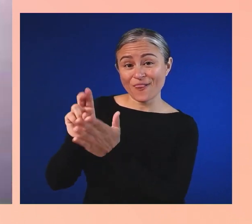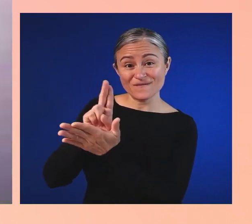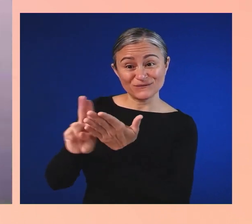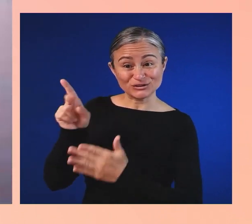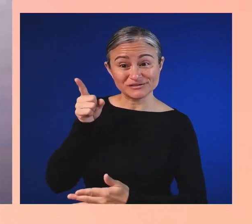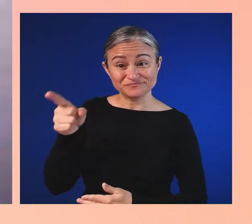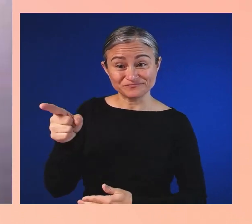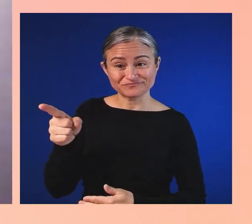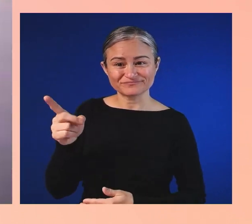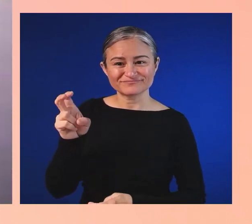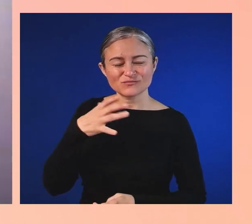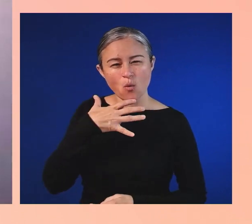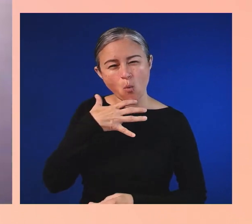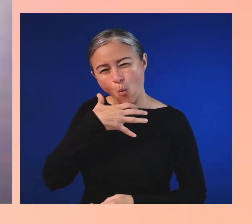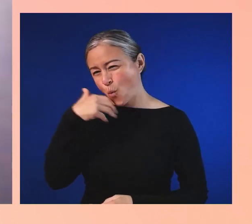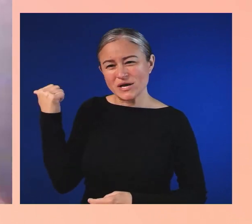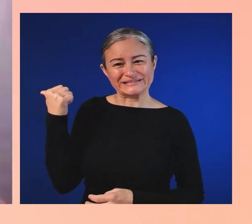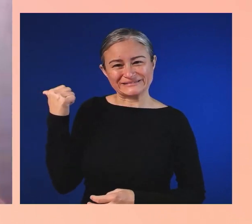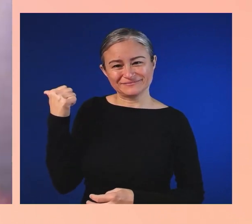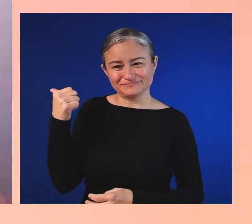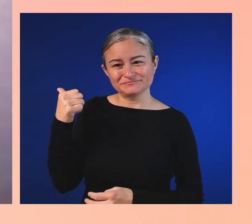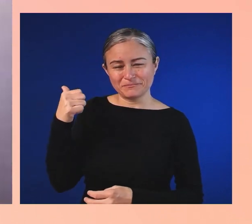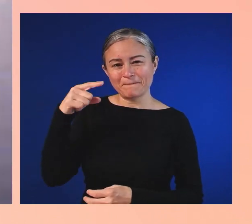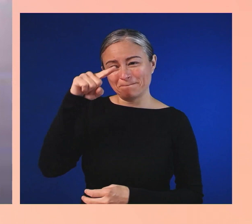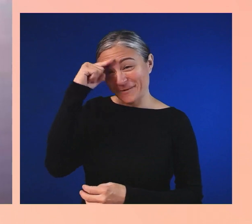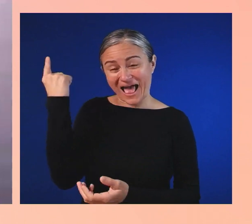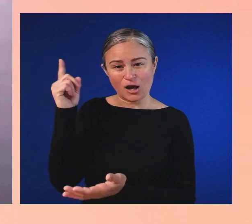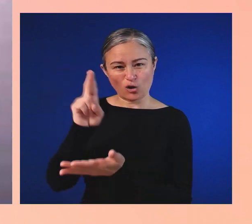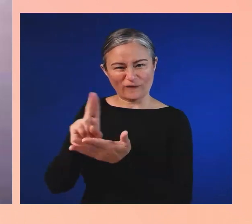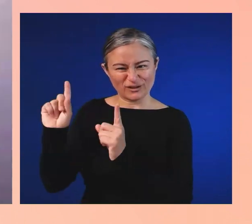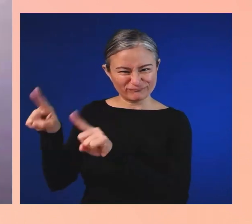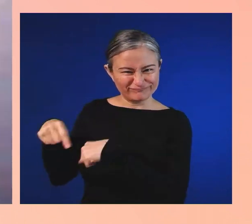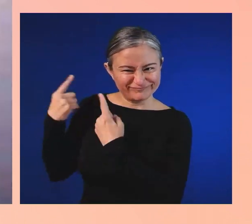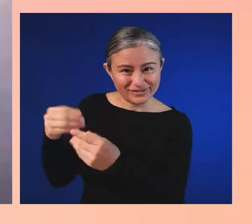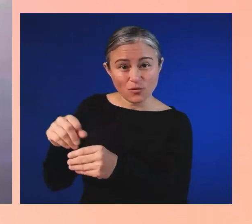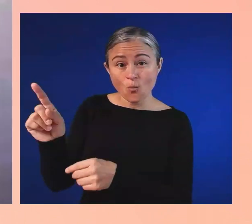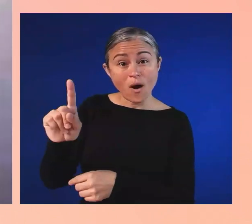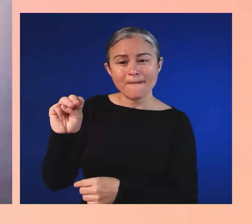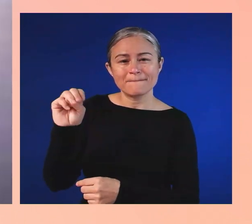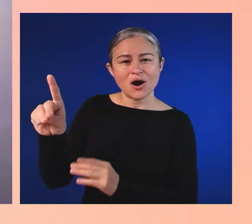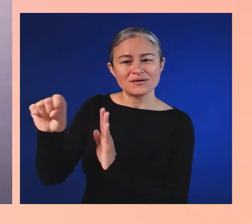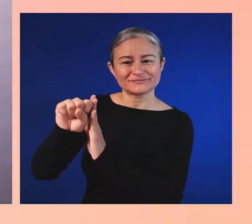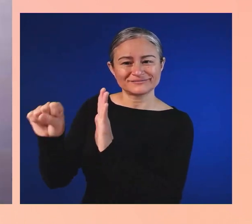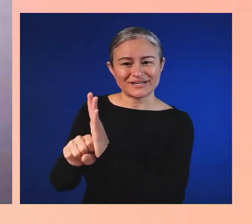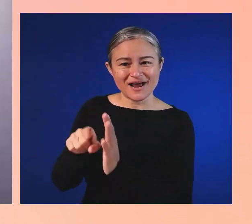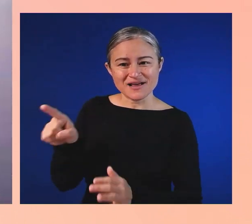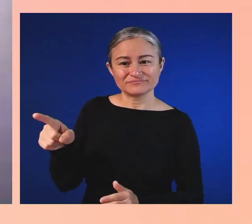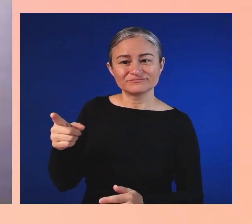When you really look at the reduction of funds that have